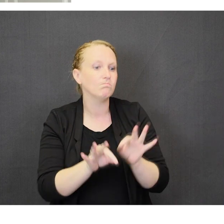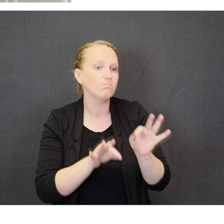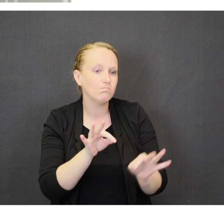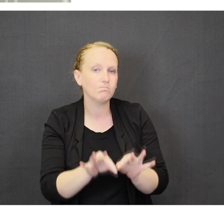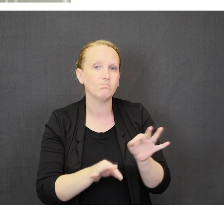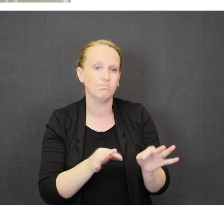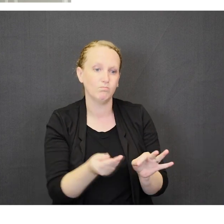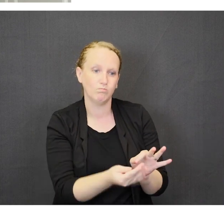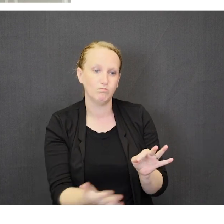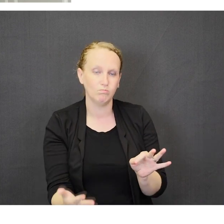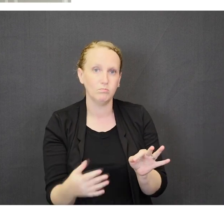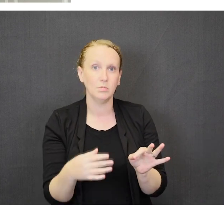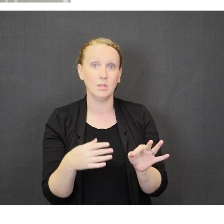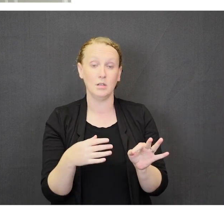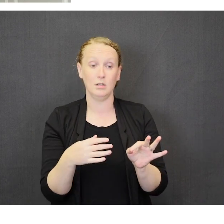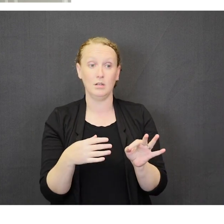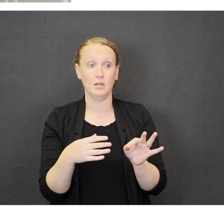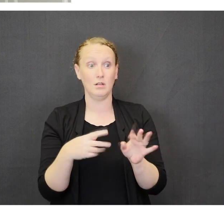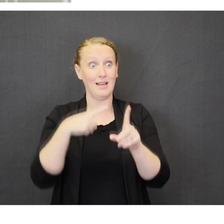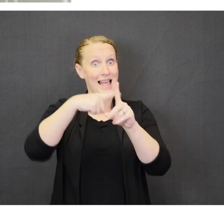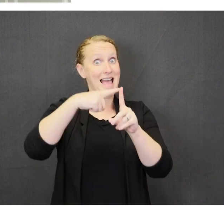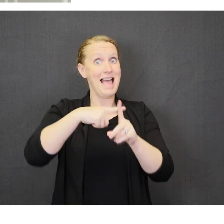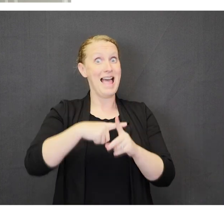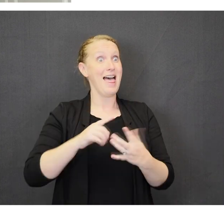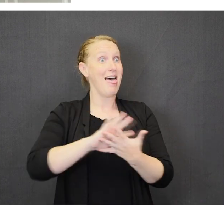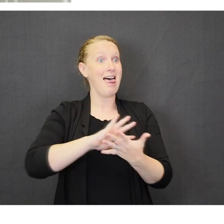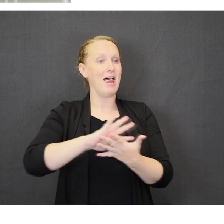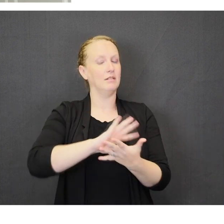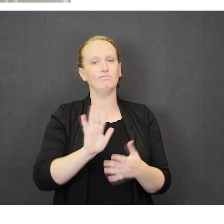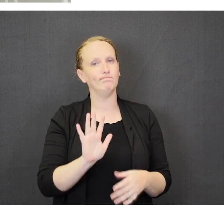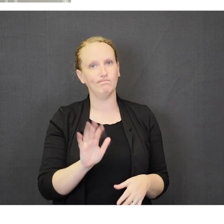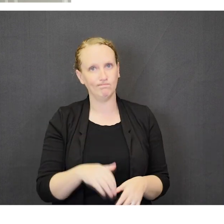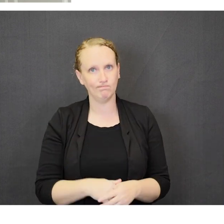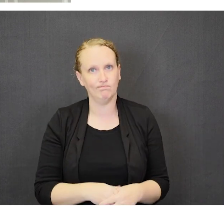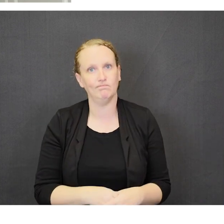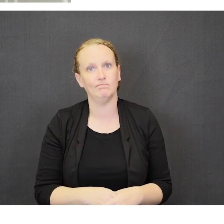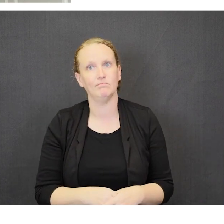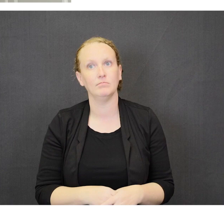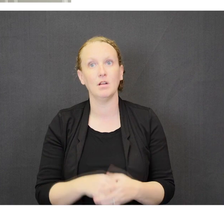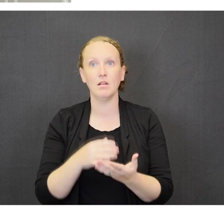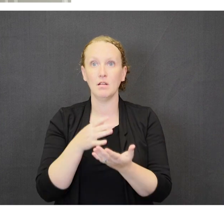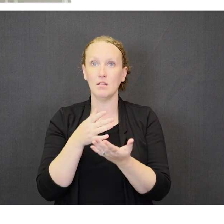children you know don't give them false promises be honest about your own